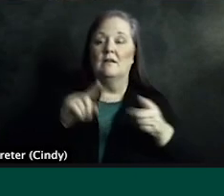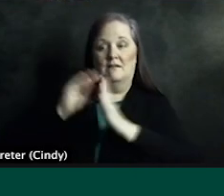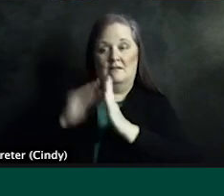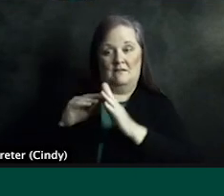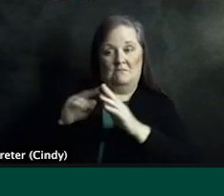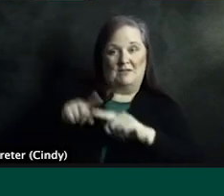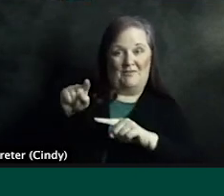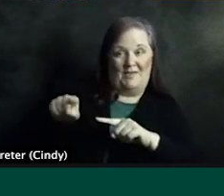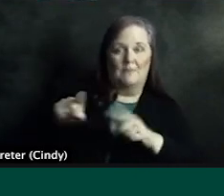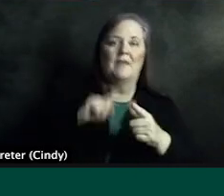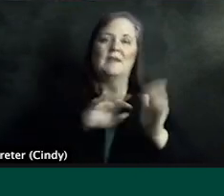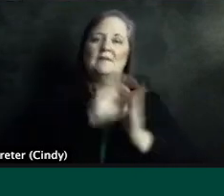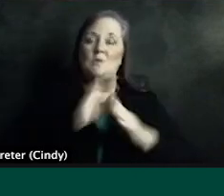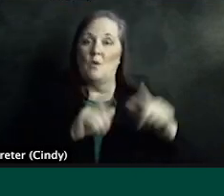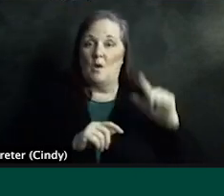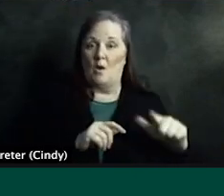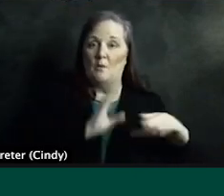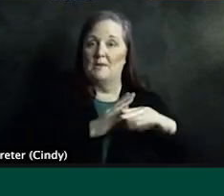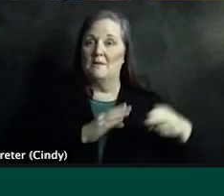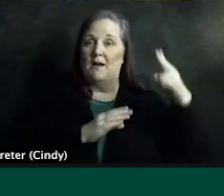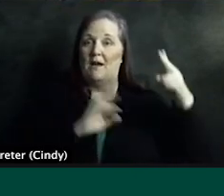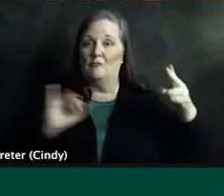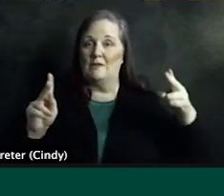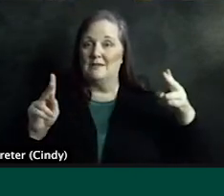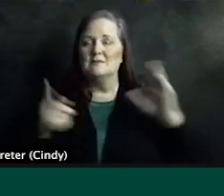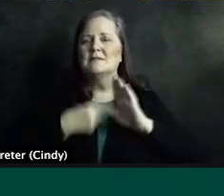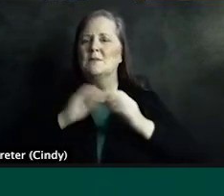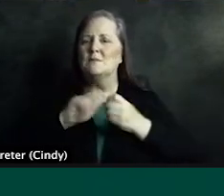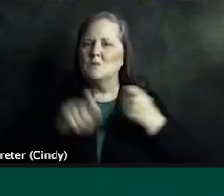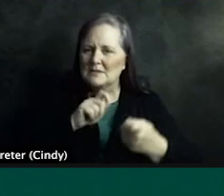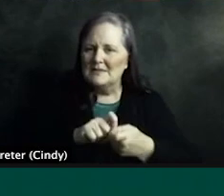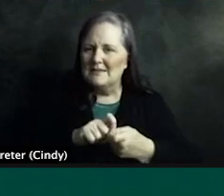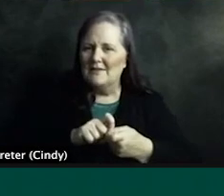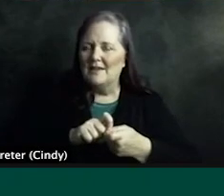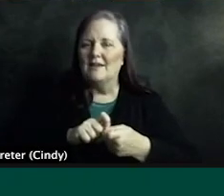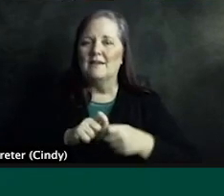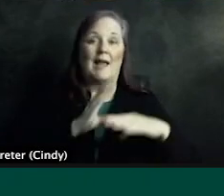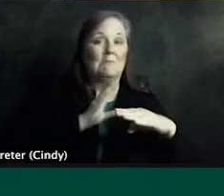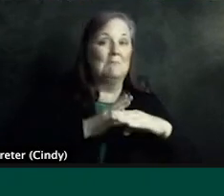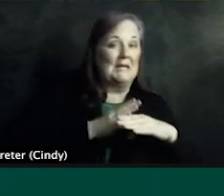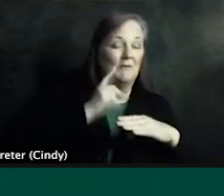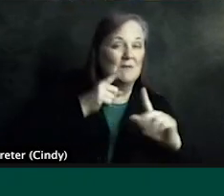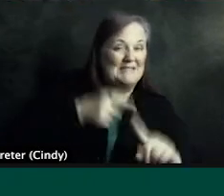that individuals are concerned that under the current system, judges are sort of making those decisions. And judges equally, you know,